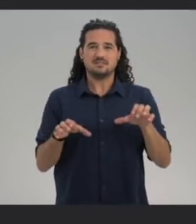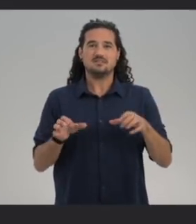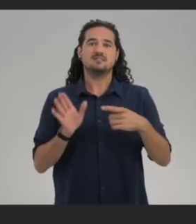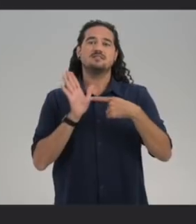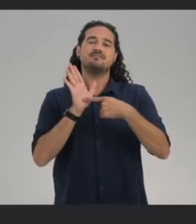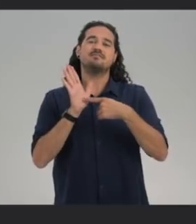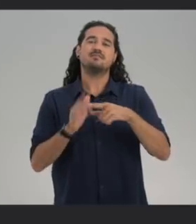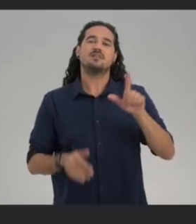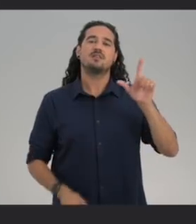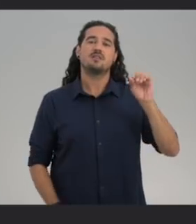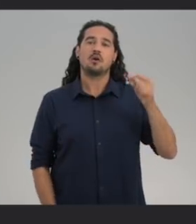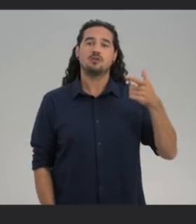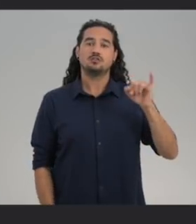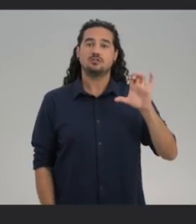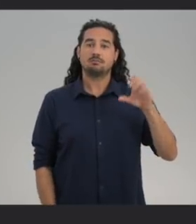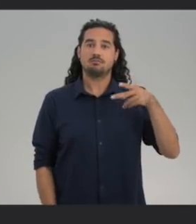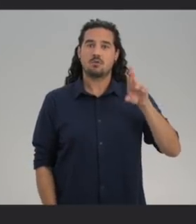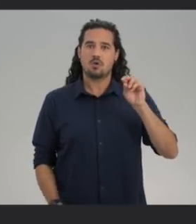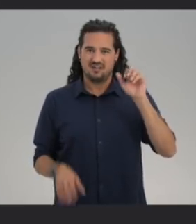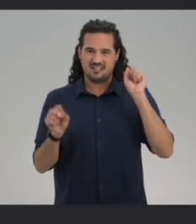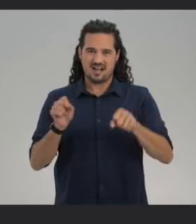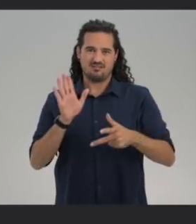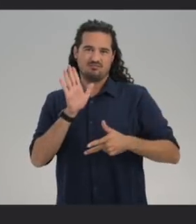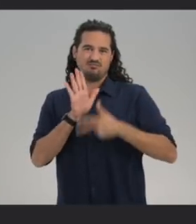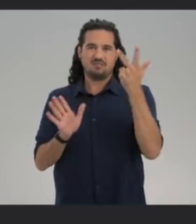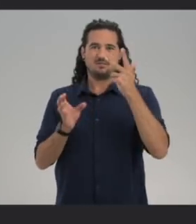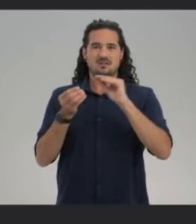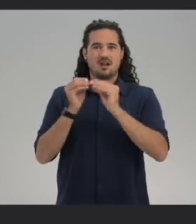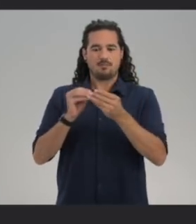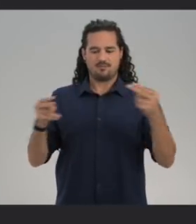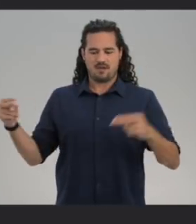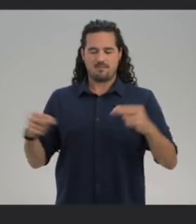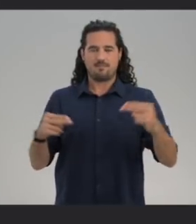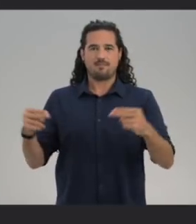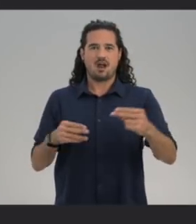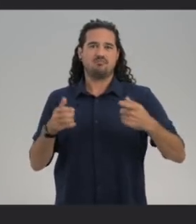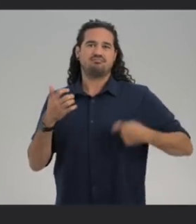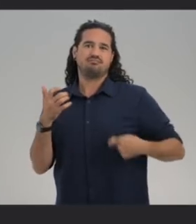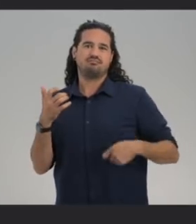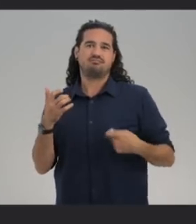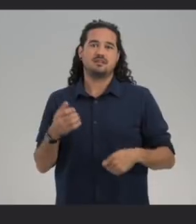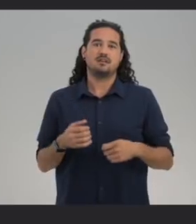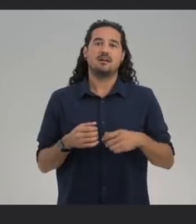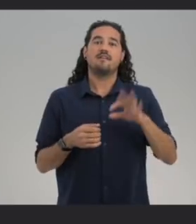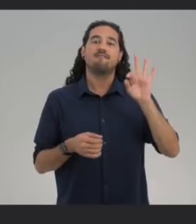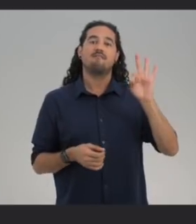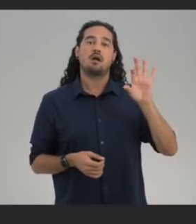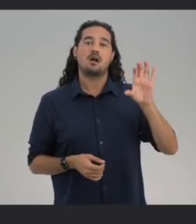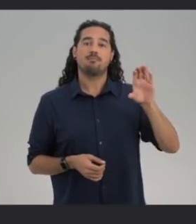you can run up to three times more instruments and effect plug-ins. And Final Cut Pro can fly through tasks